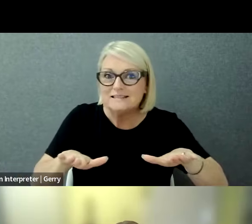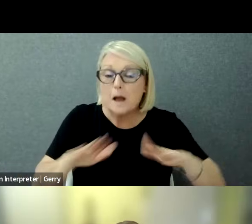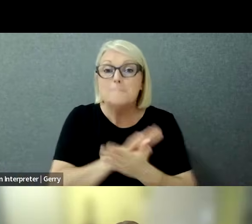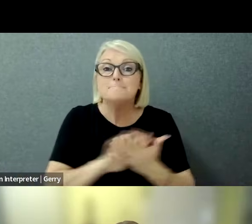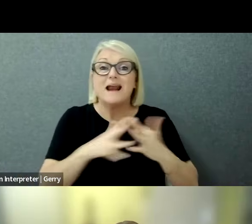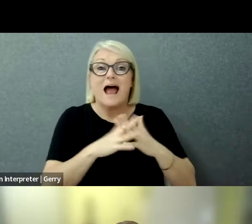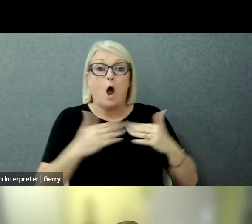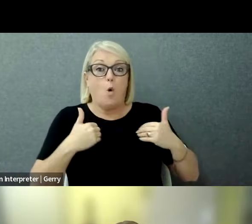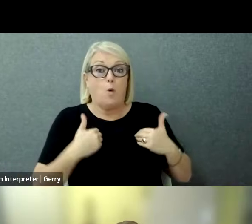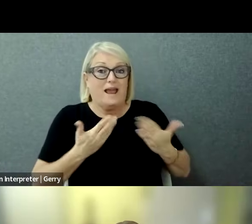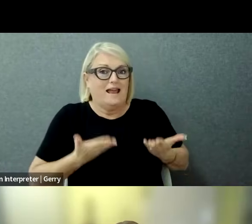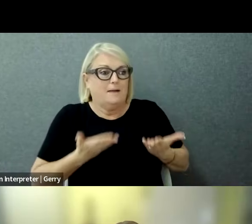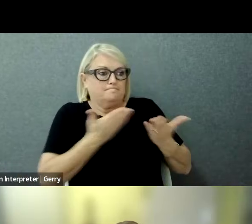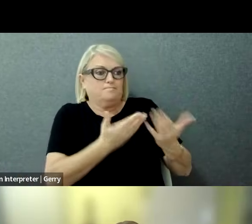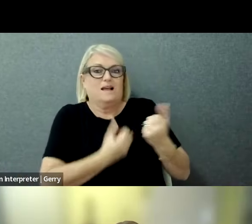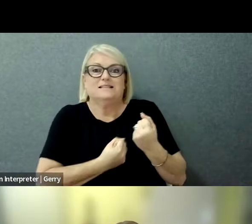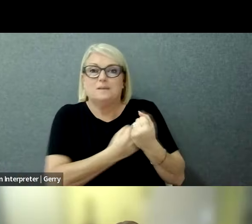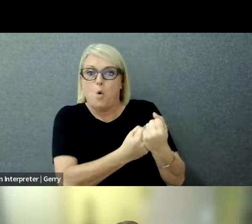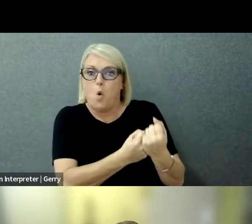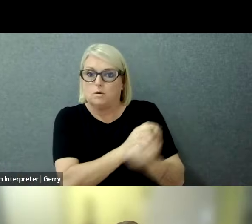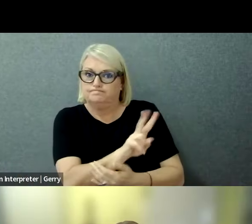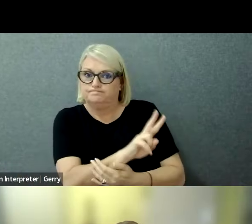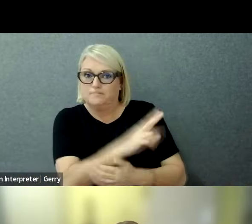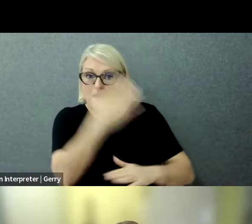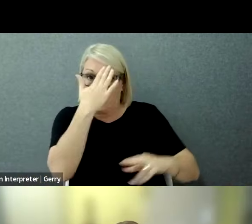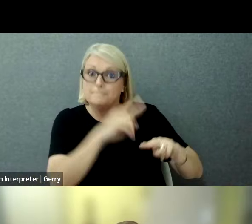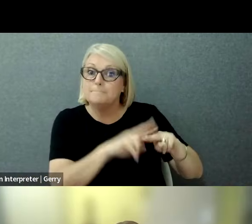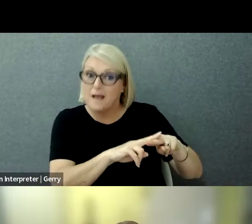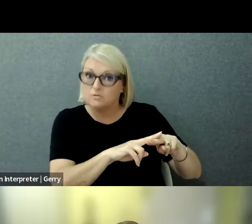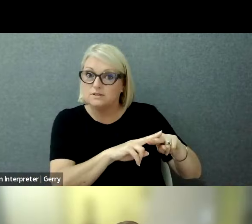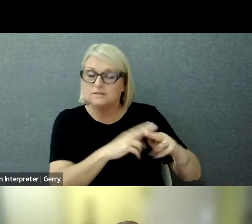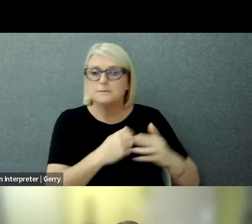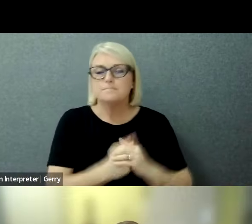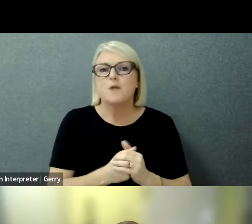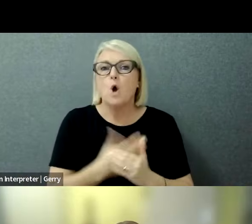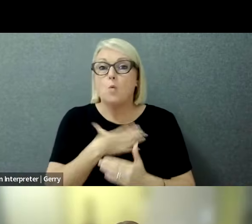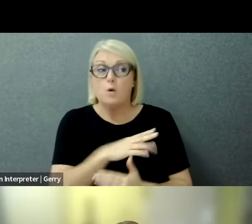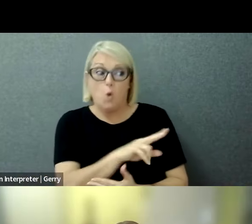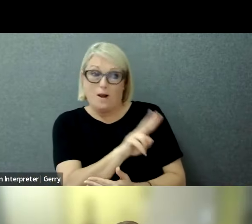went with the coaching model was to make sure that parents felt confident in being able to advocate